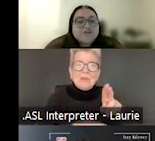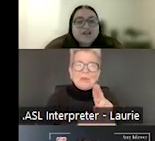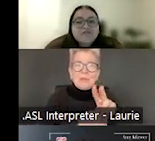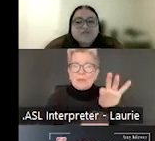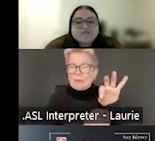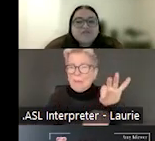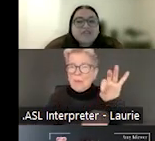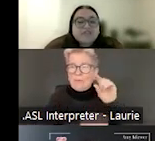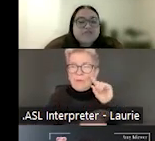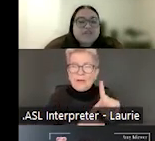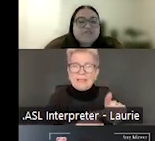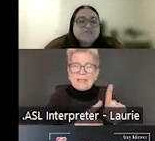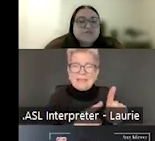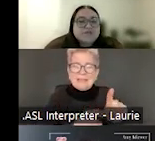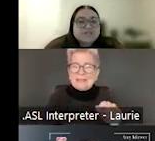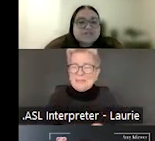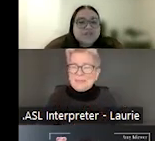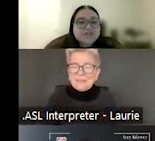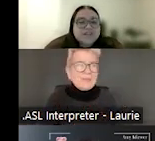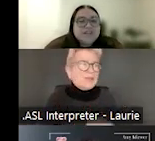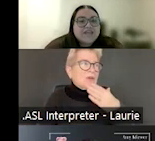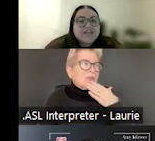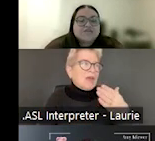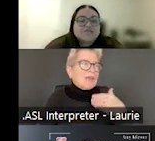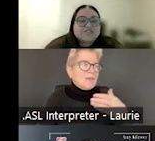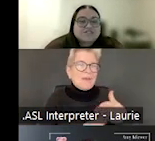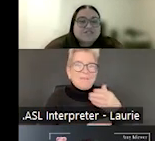clock hours. So thank you in advance for participating. It's always nice to